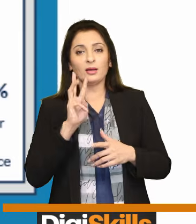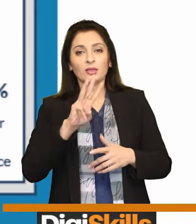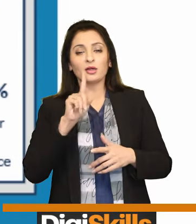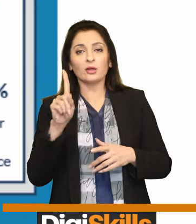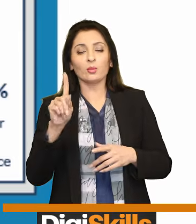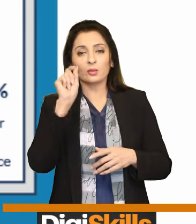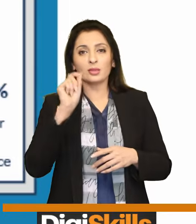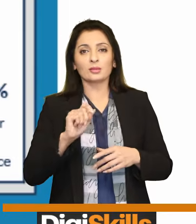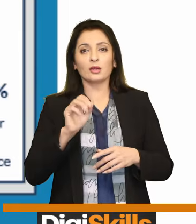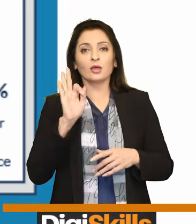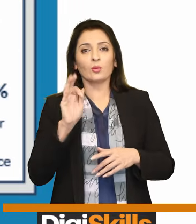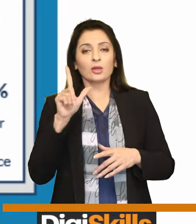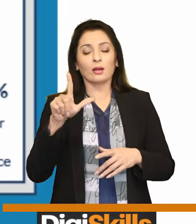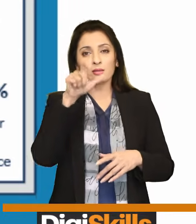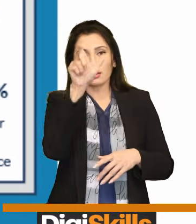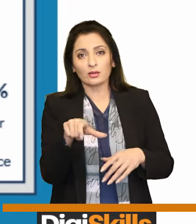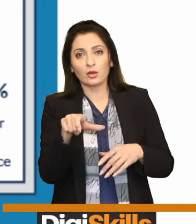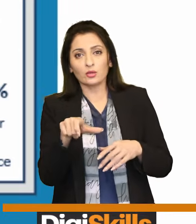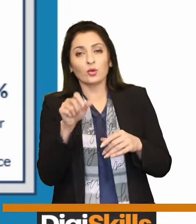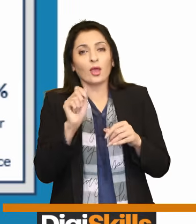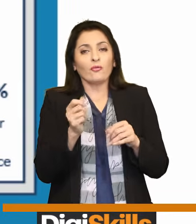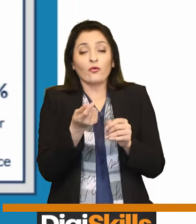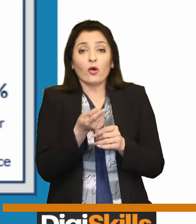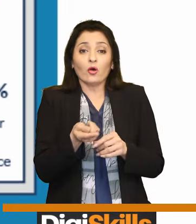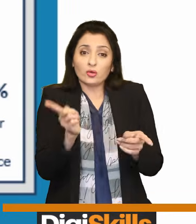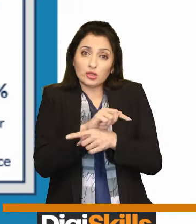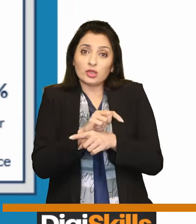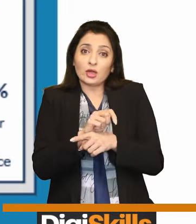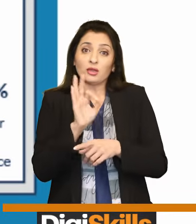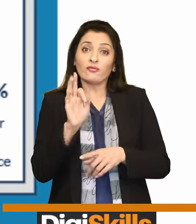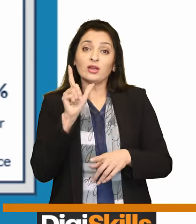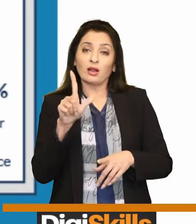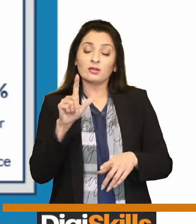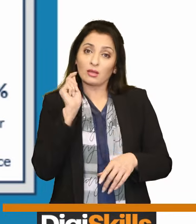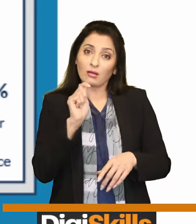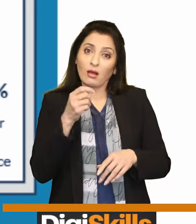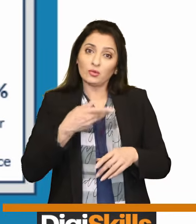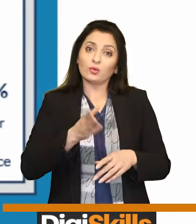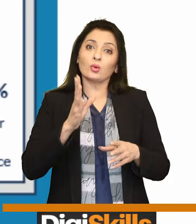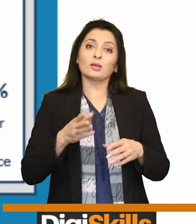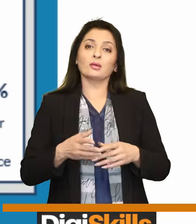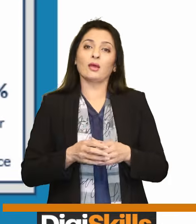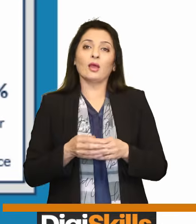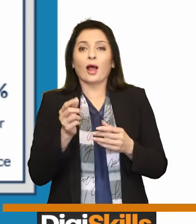31 % of freelancers switch to full-time freelancing. Does that excite you?